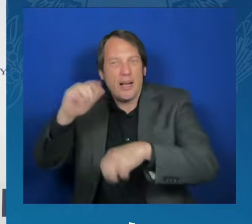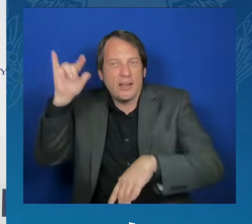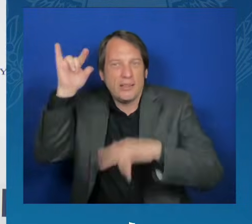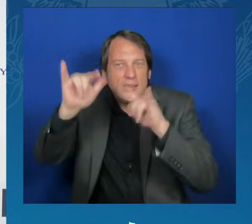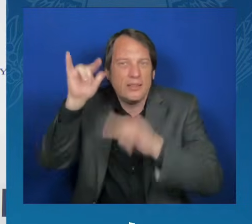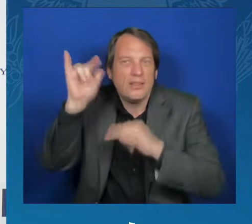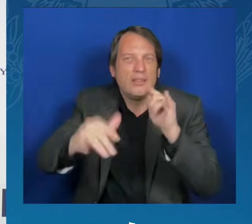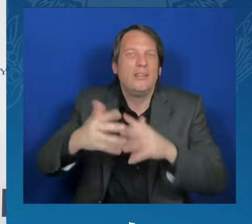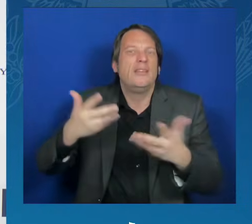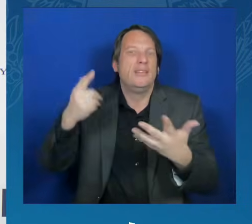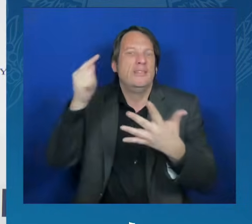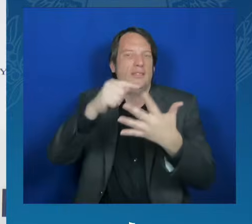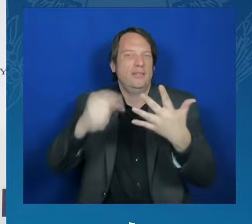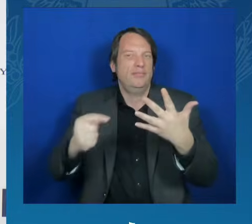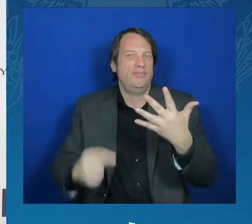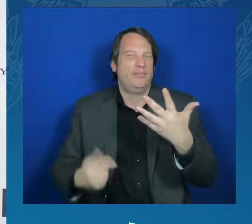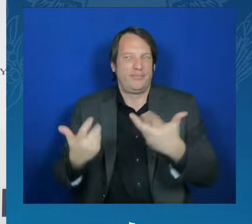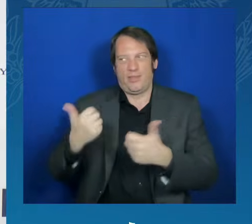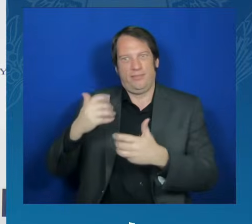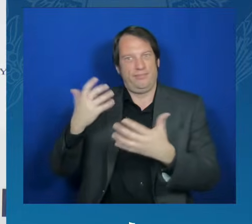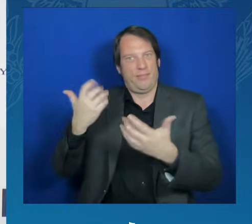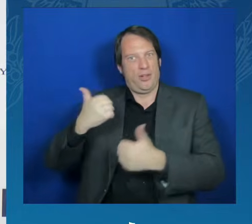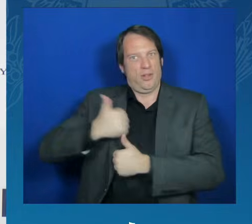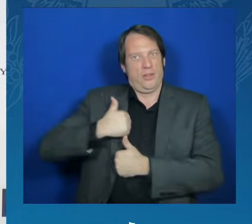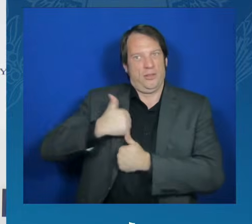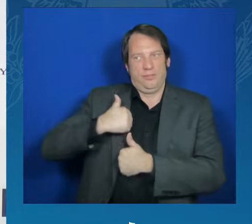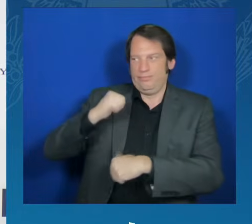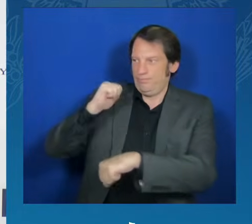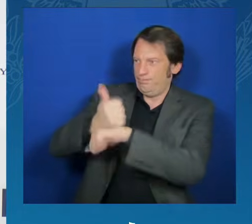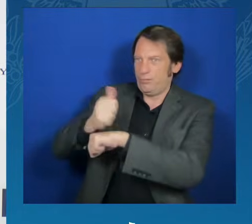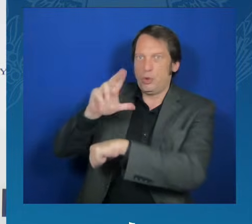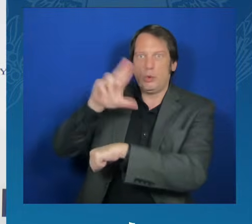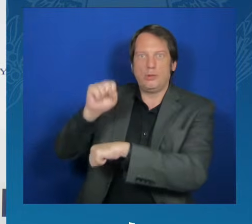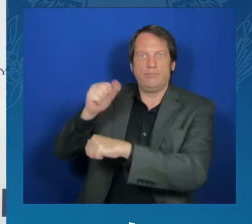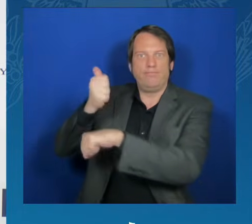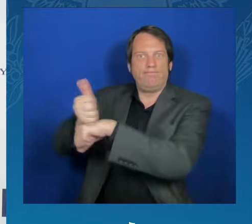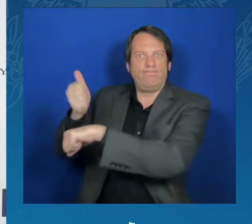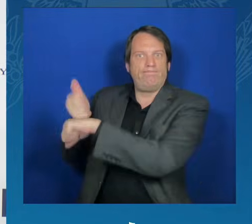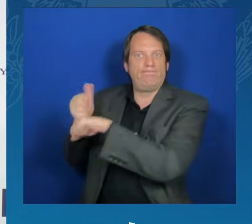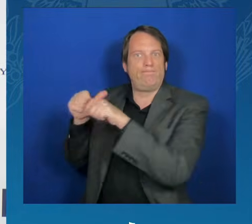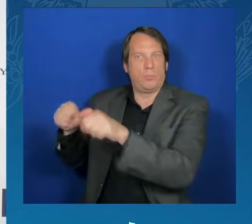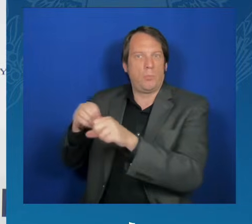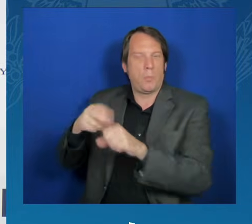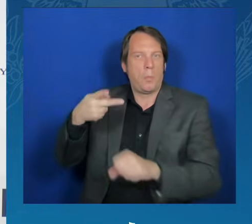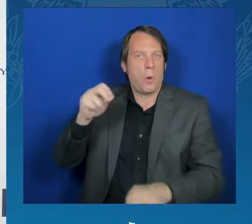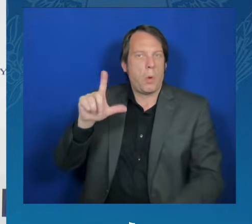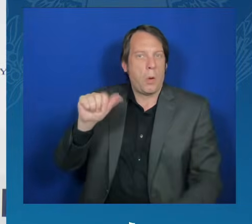And, of course, Europeans are also stepping up. Since President Biden and I took office,